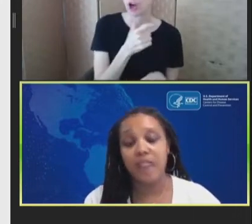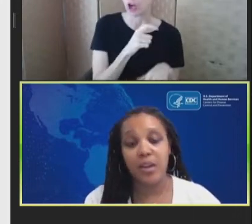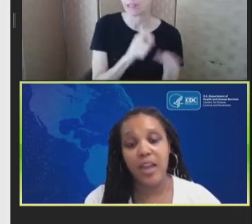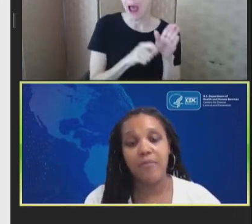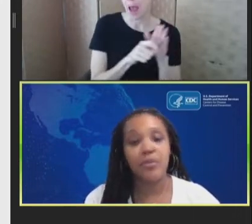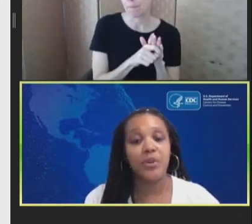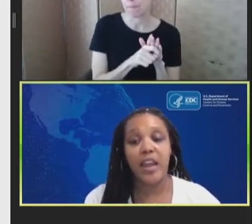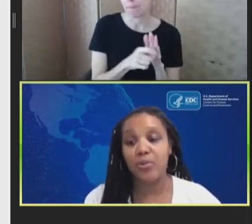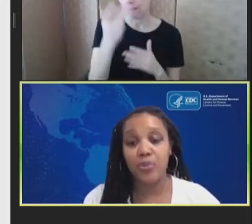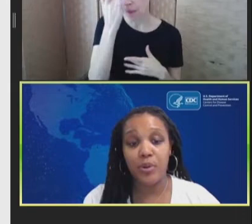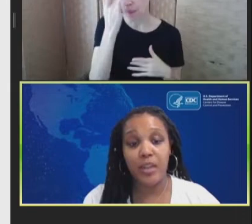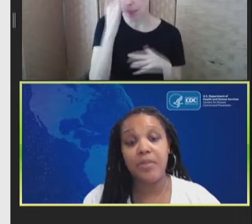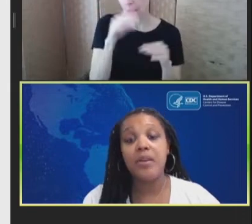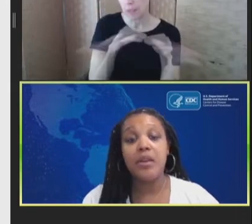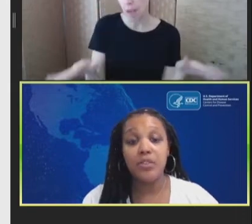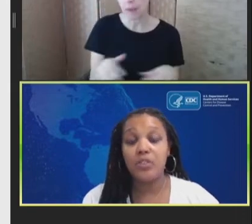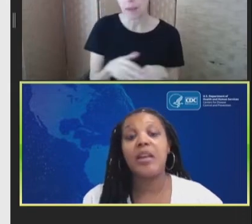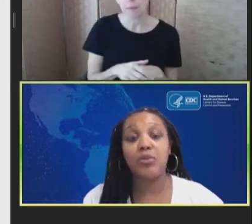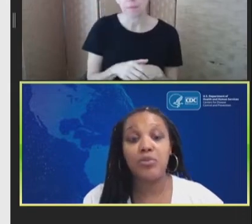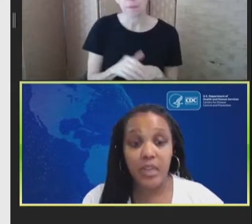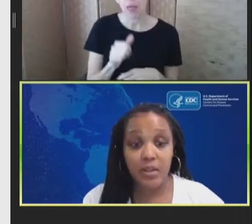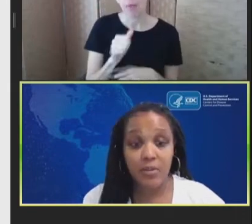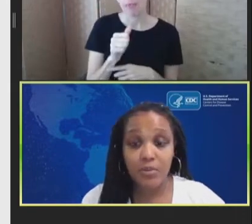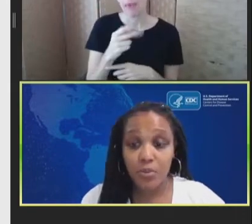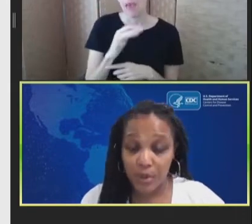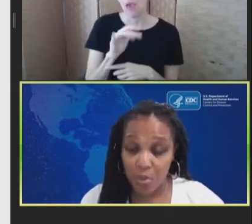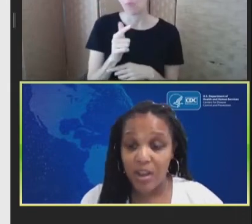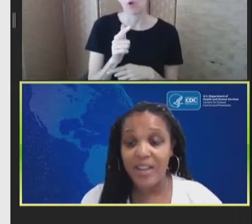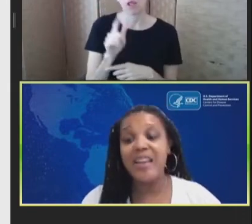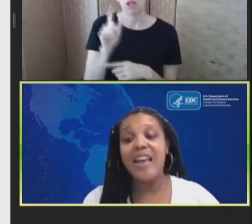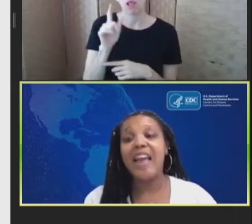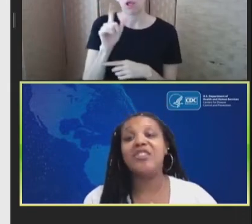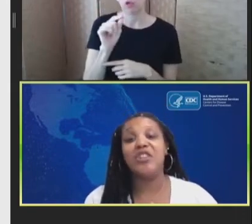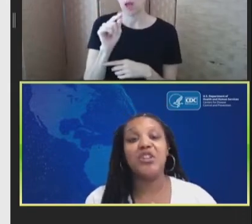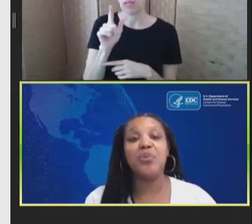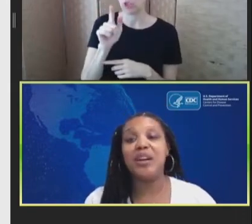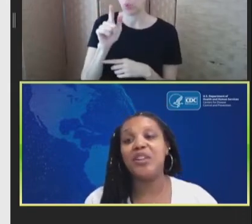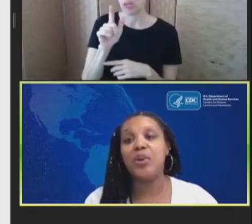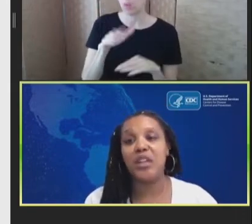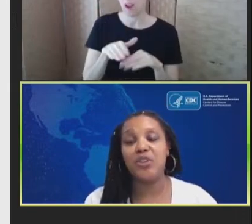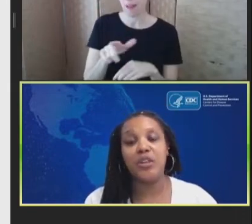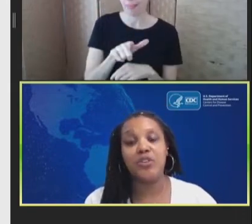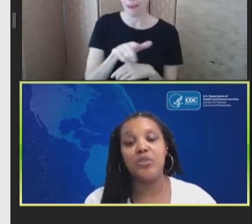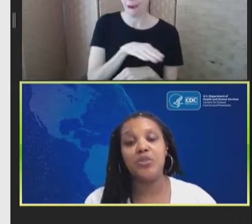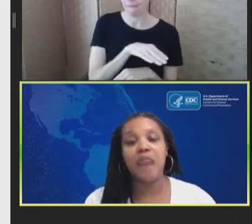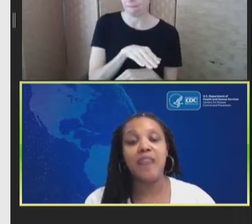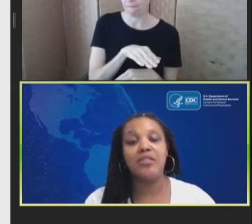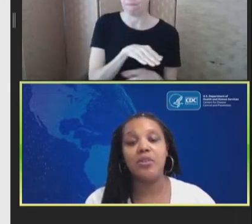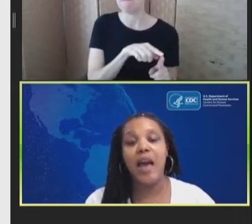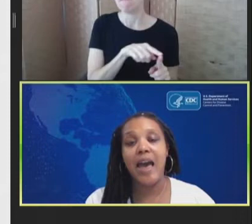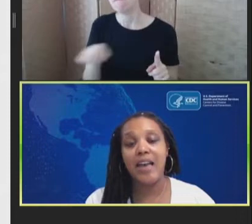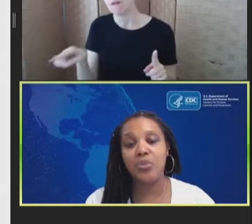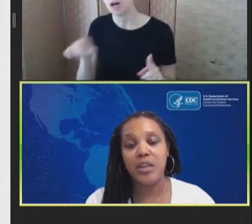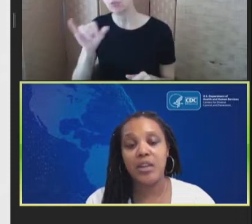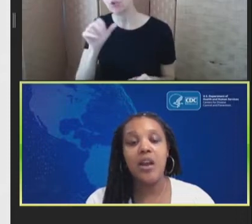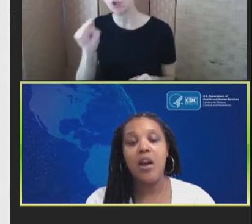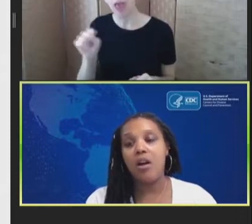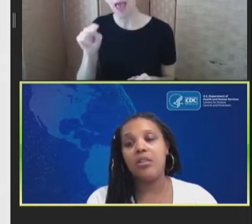our slide we have between April 20th, excuse me, April, 2021, and January, 2022. And so, as we are